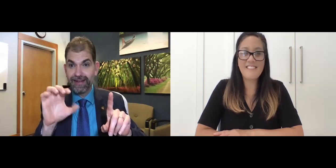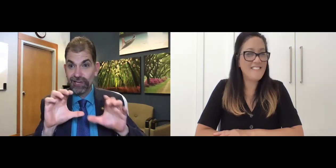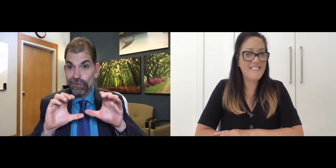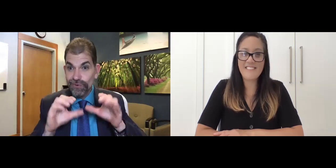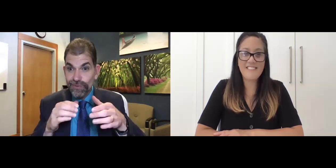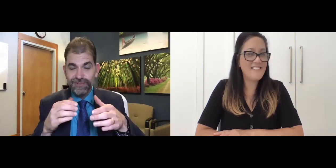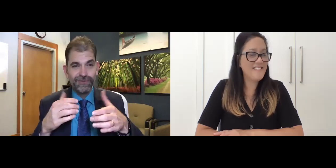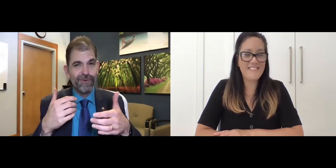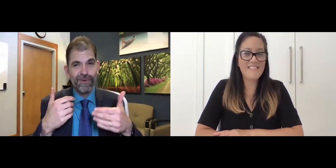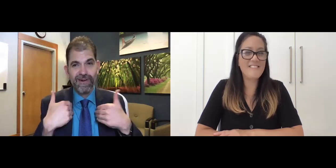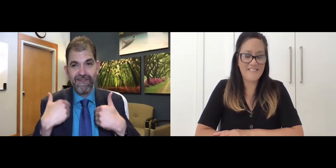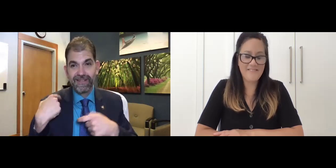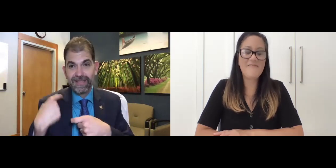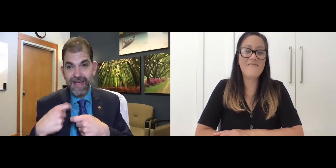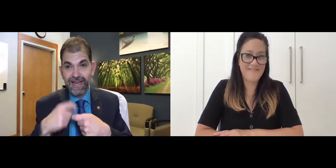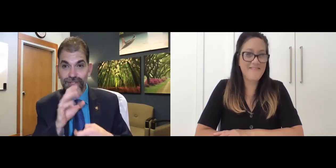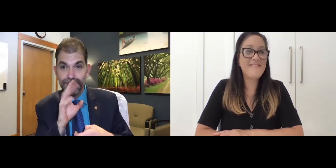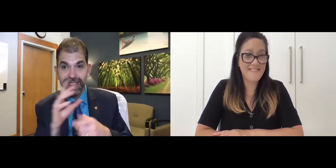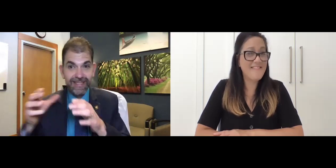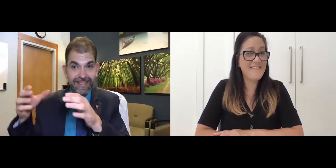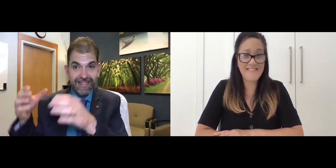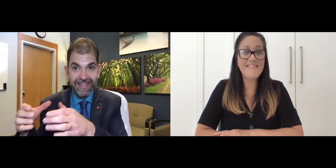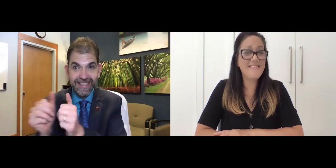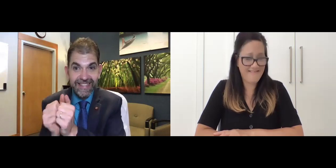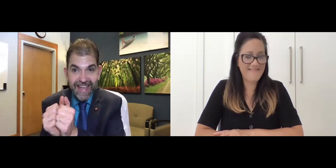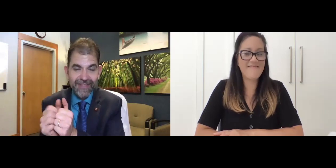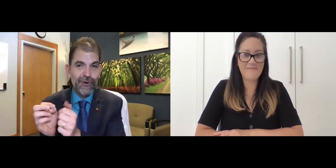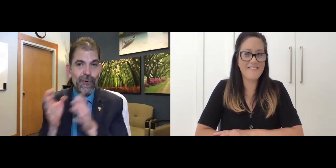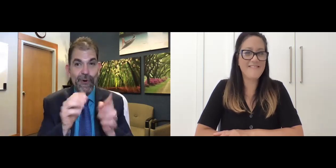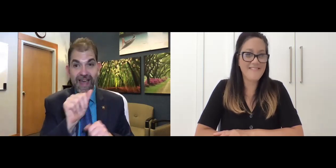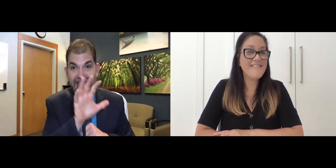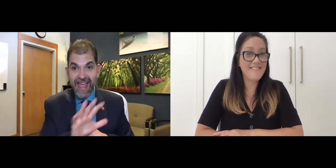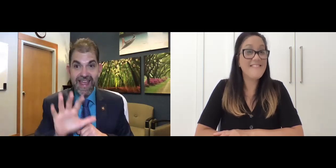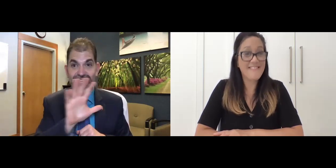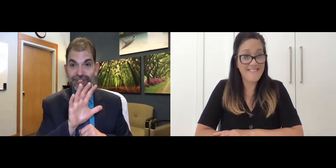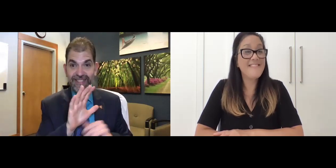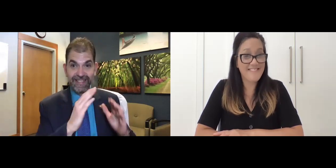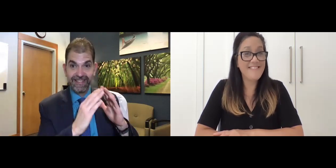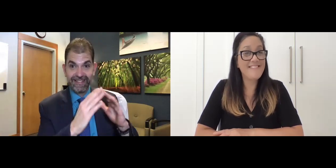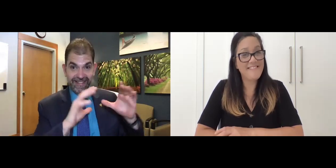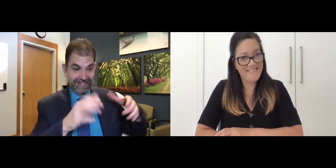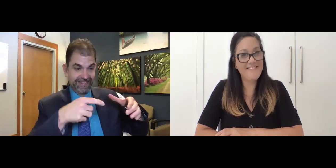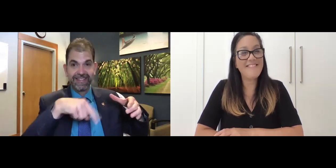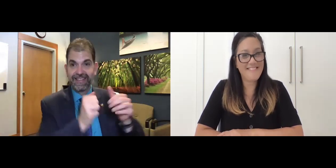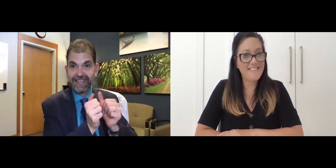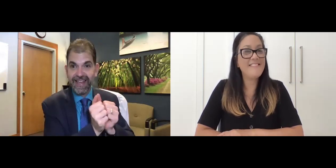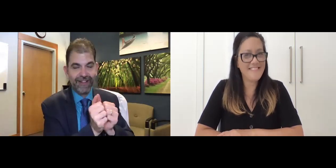Also you know with ethnic groups people prefer to be with their